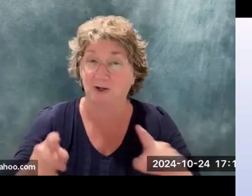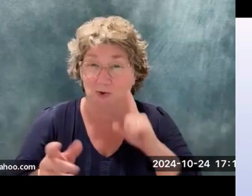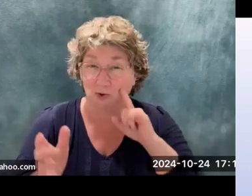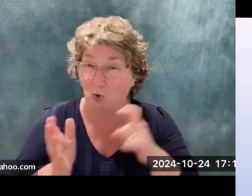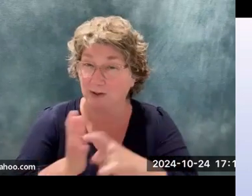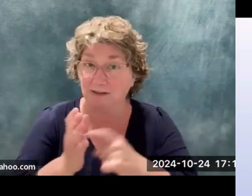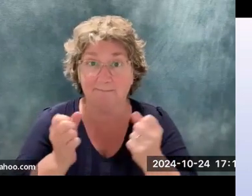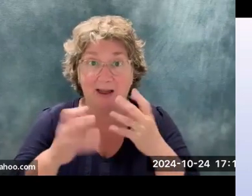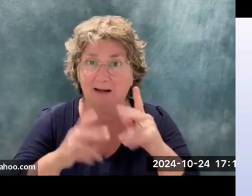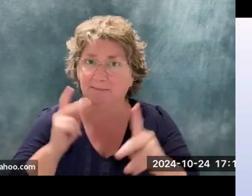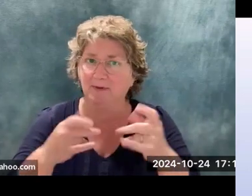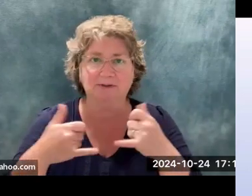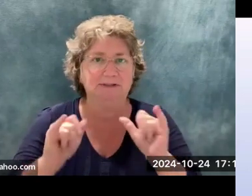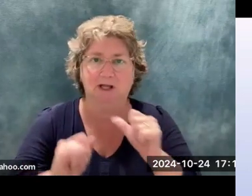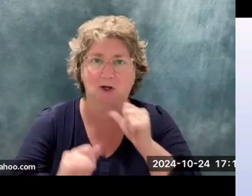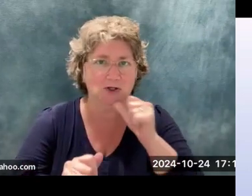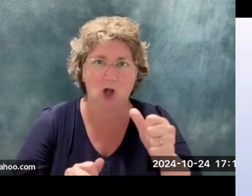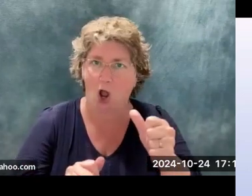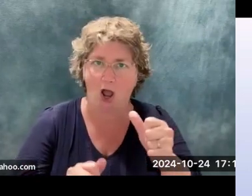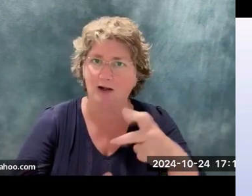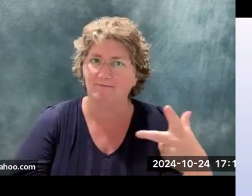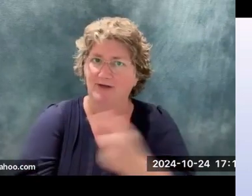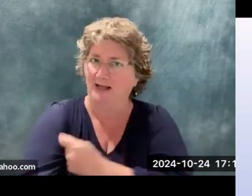So let me start by telling you what, how vaccines work.